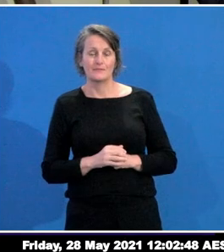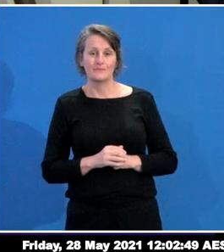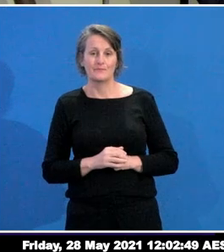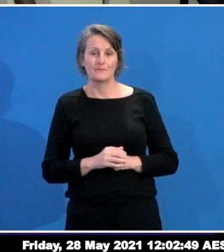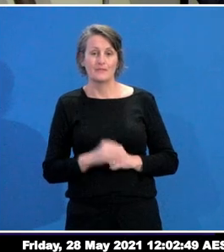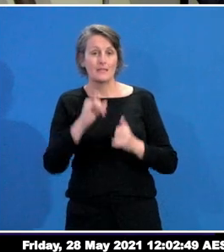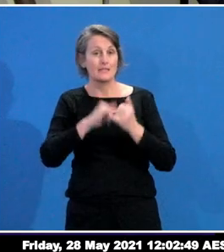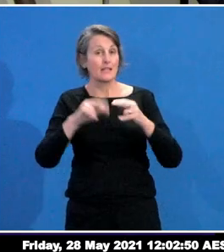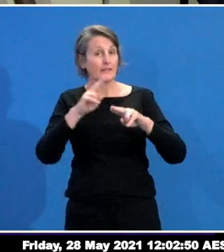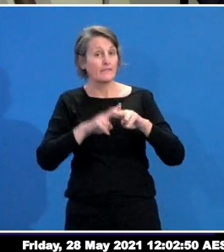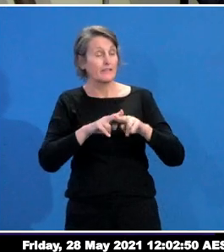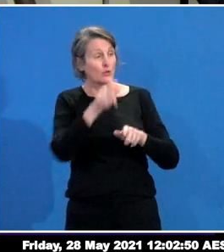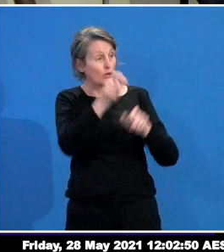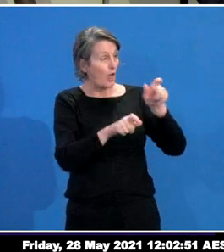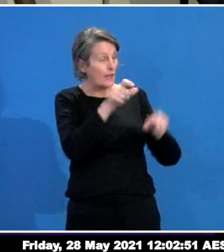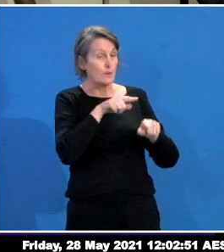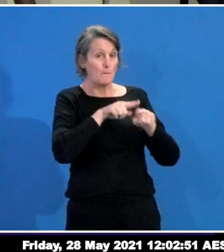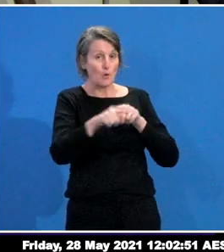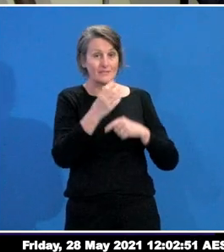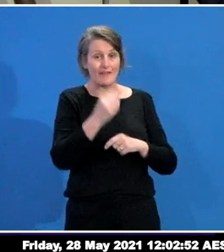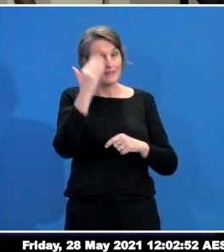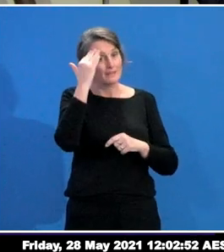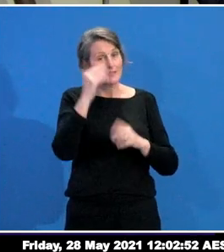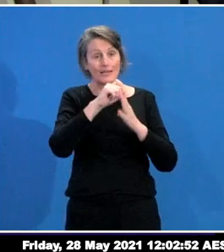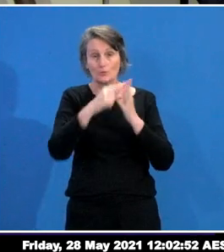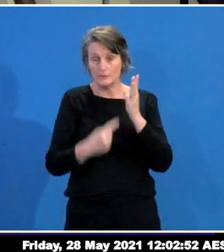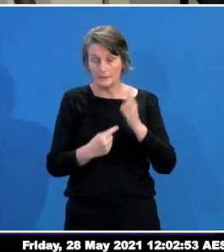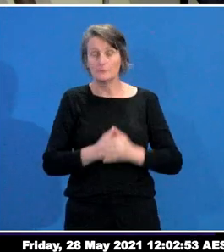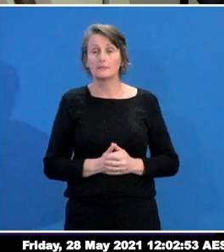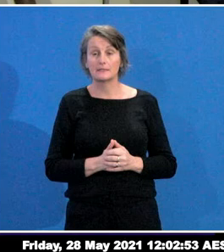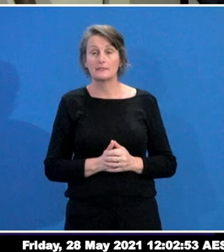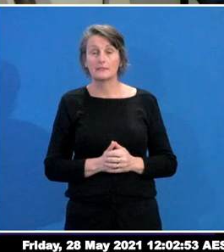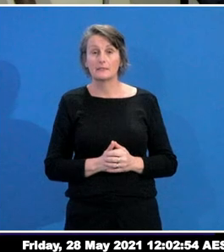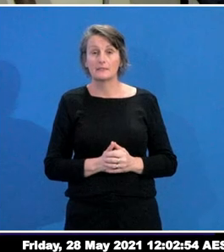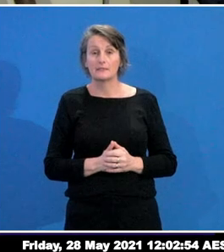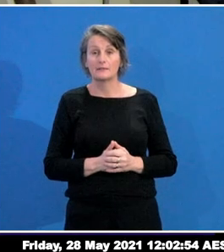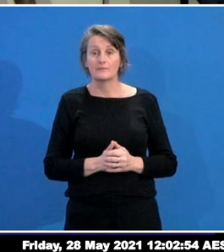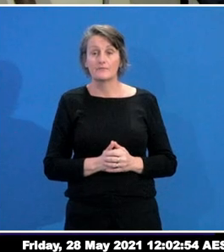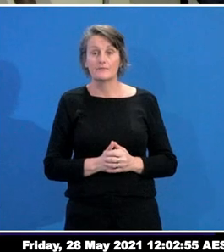clients have an intellectual disability, while it has been considered, it has